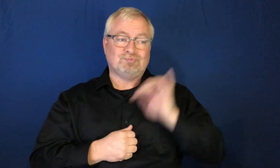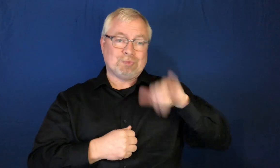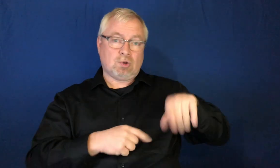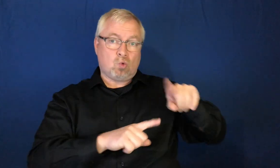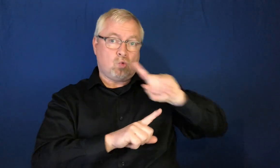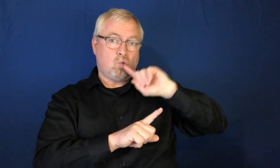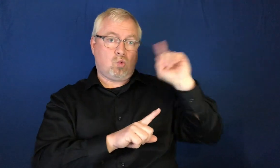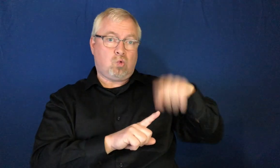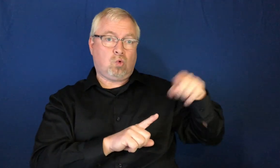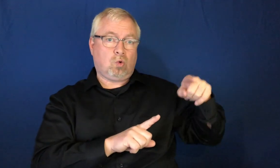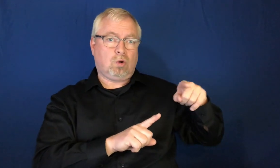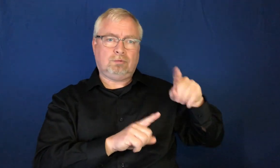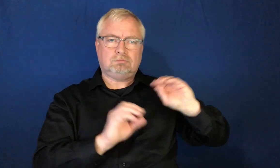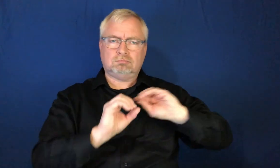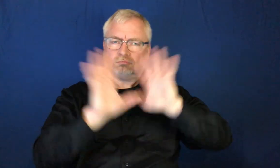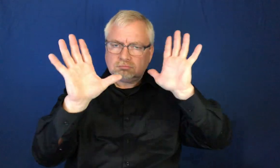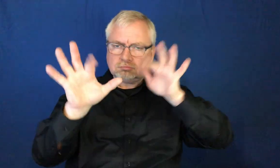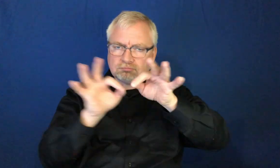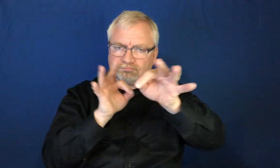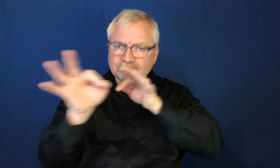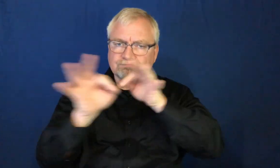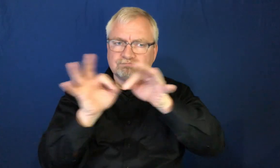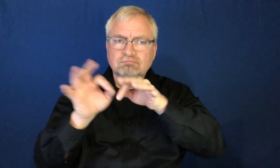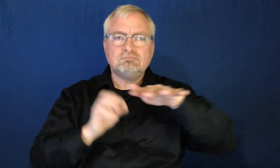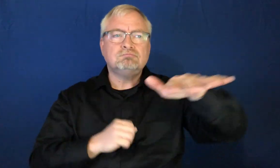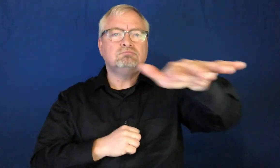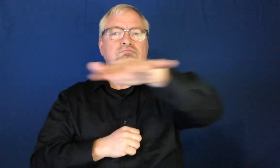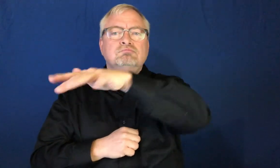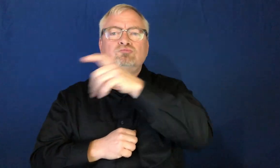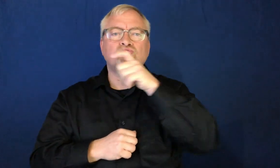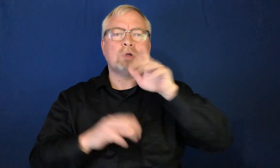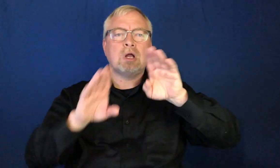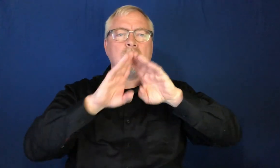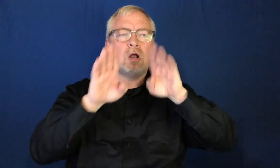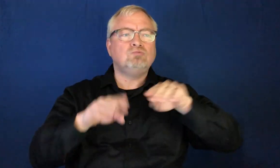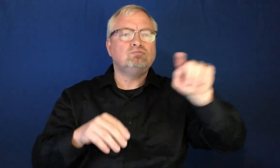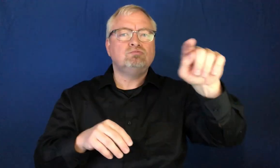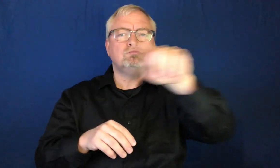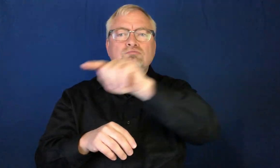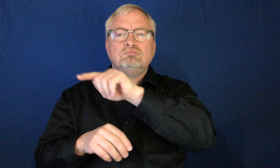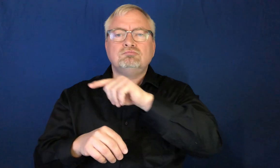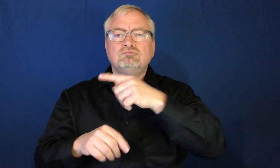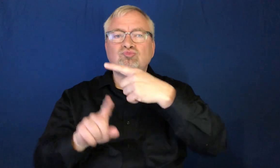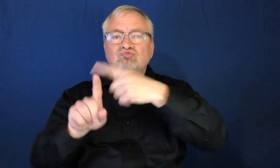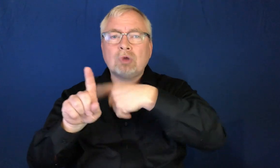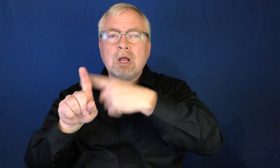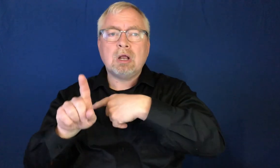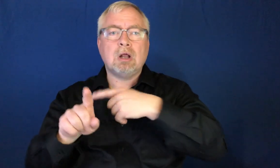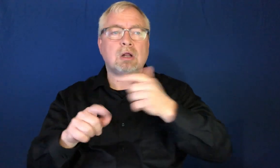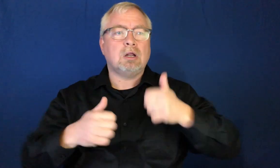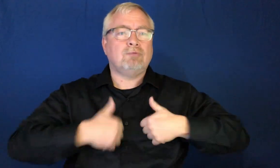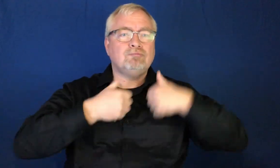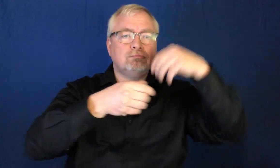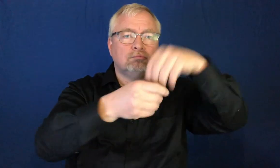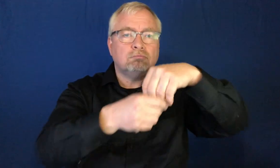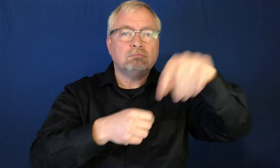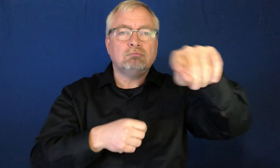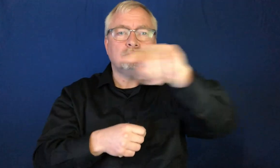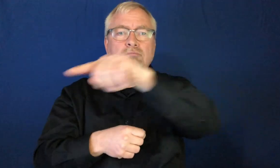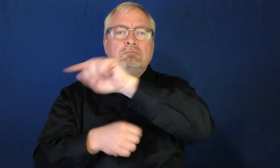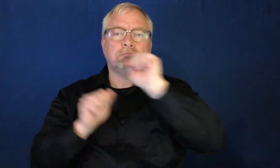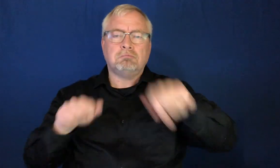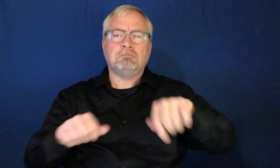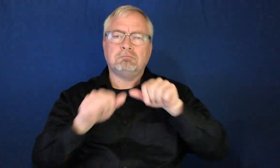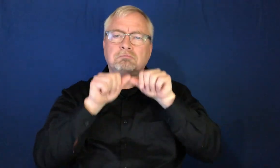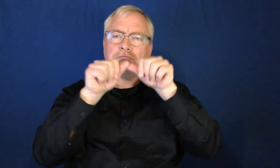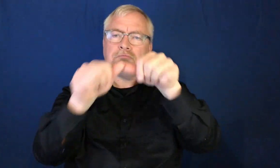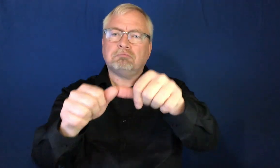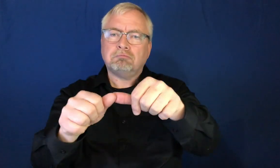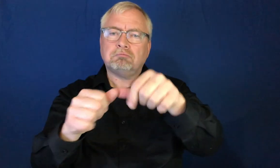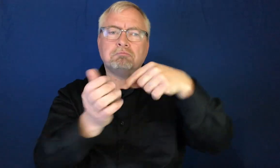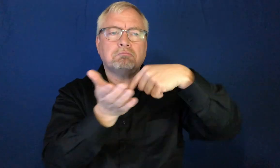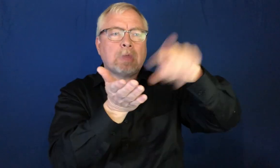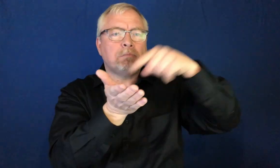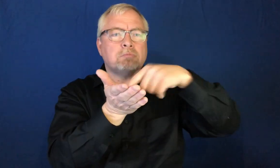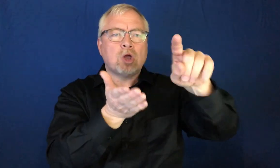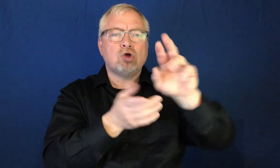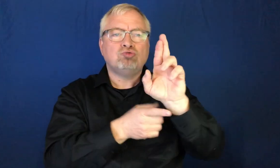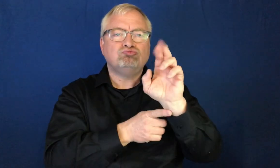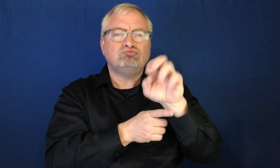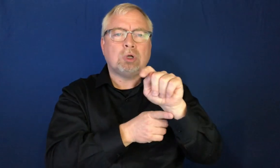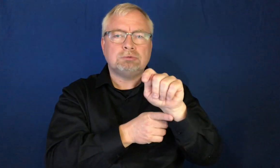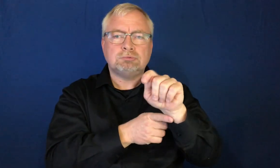While this order clarifies that tenants who can continue to pay rent